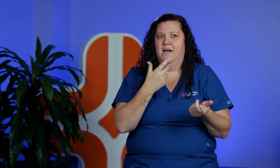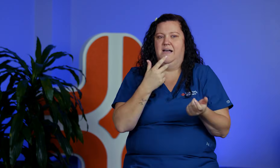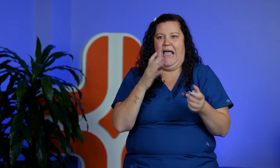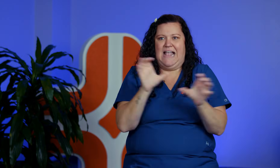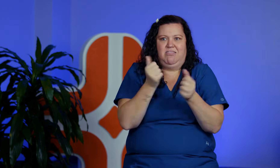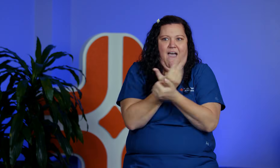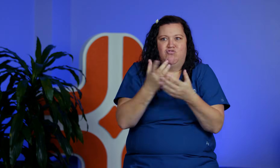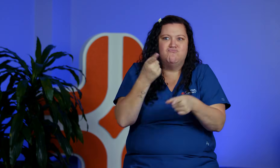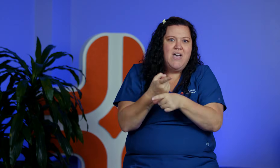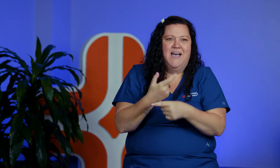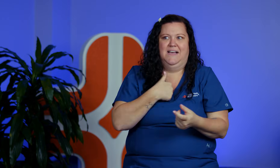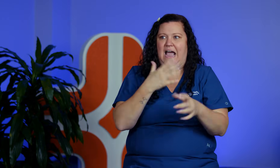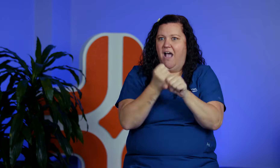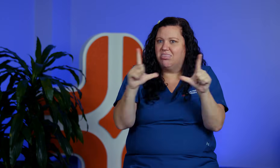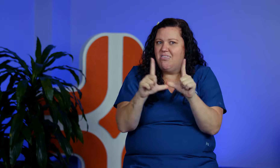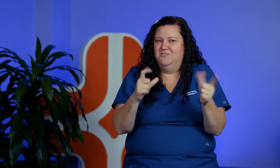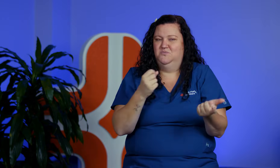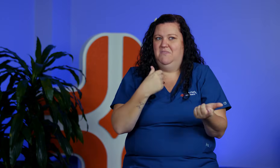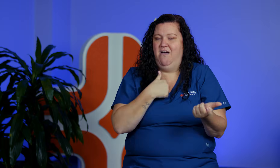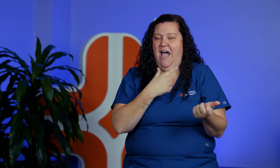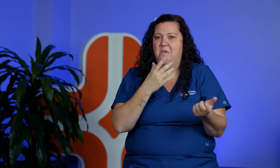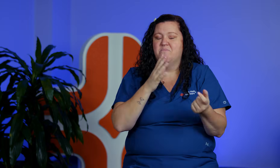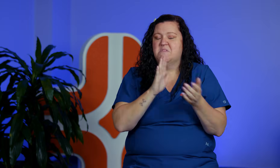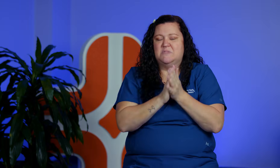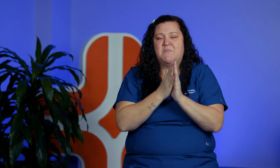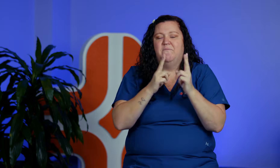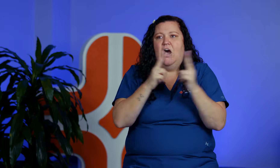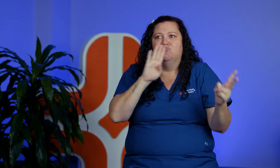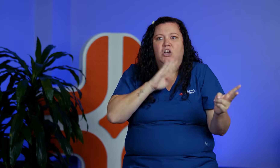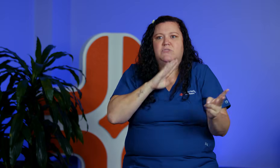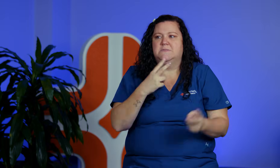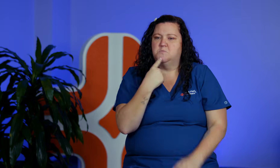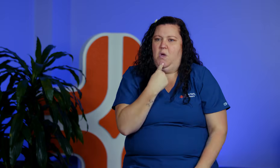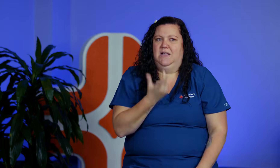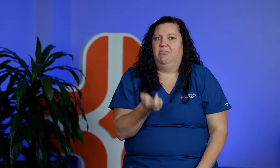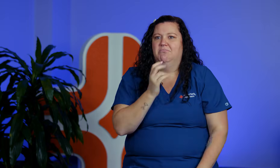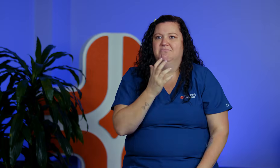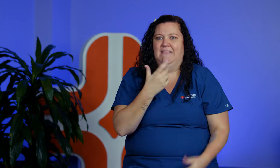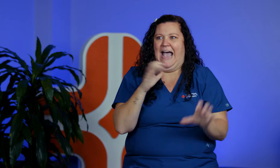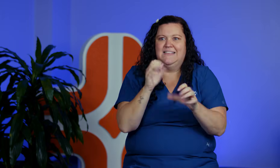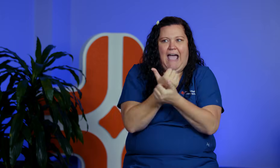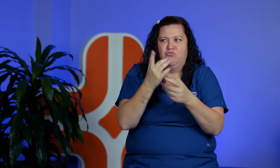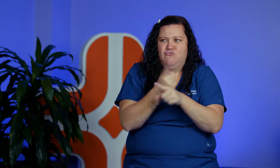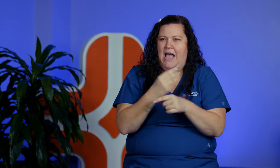I interviewed and I did everything right. Like I said, I got licensed, I became very frustrated and disappointed, and I--